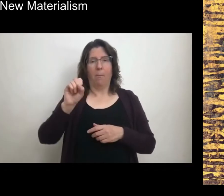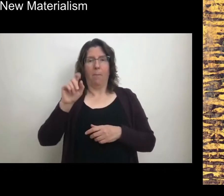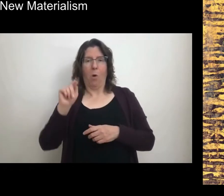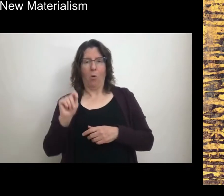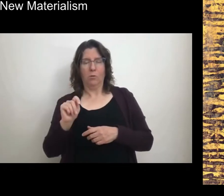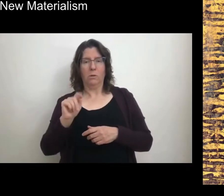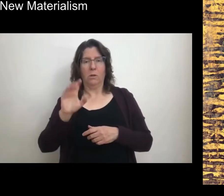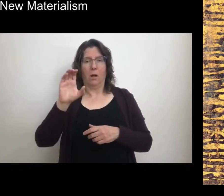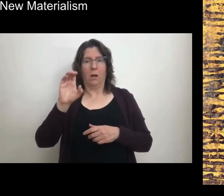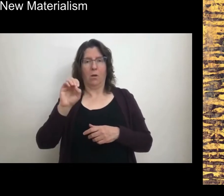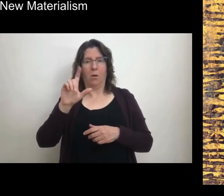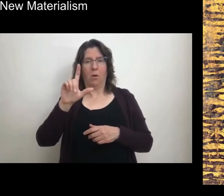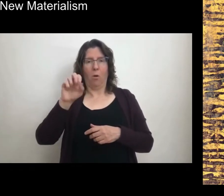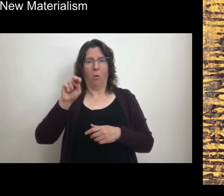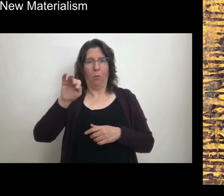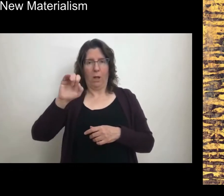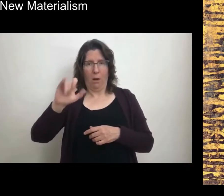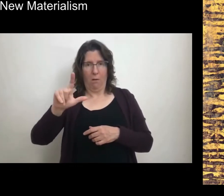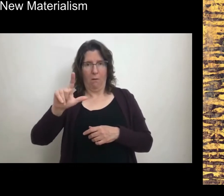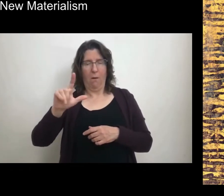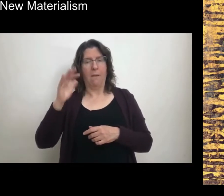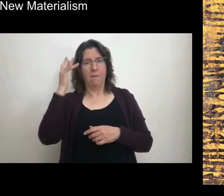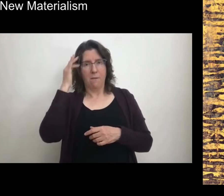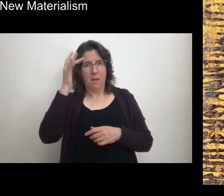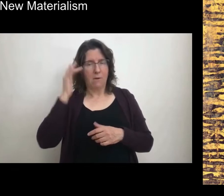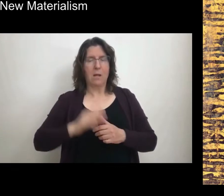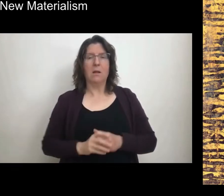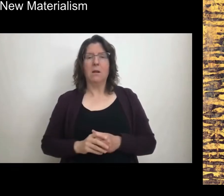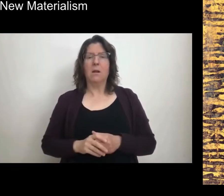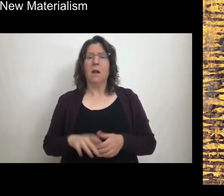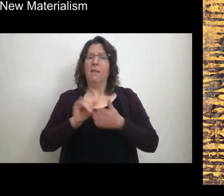The first theory to help me understand myself was 'Postcolonial Theory.'